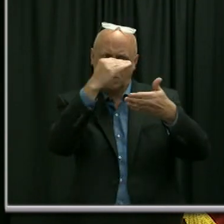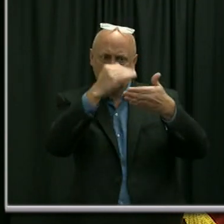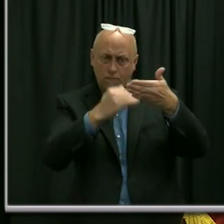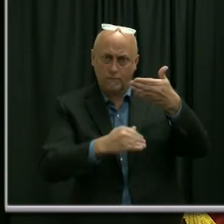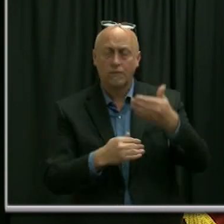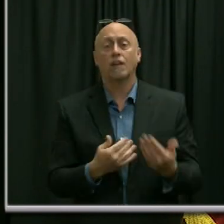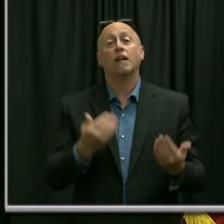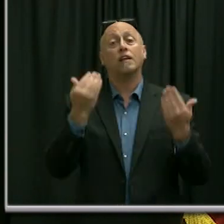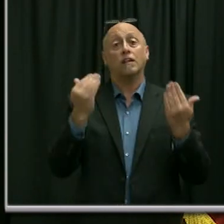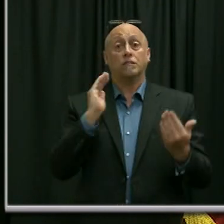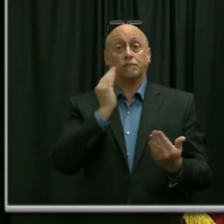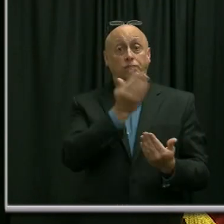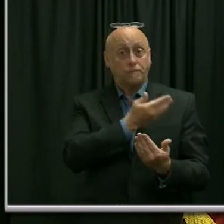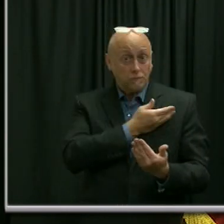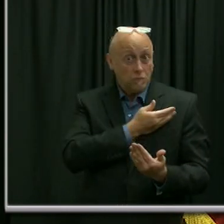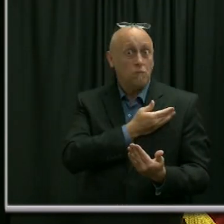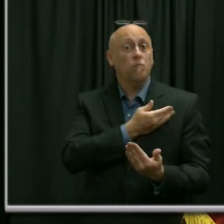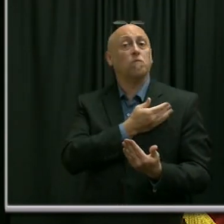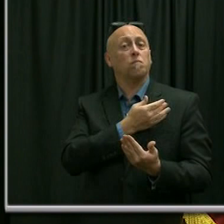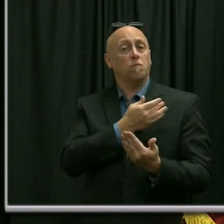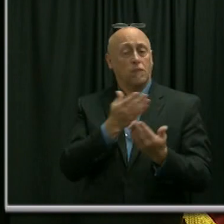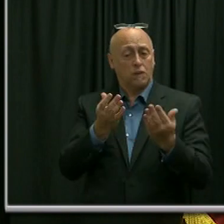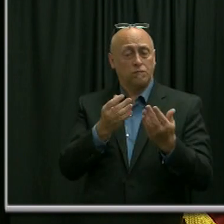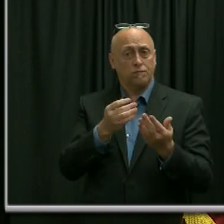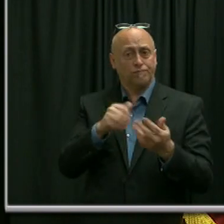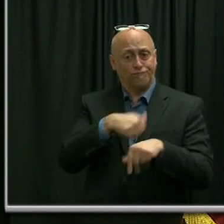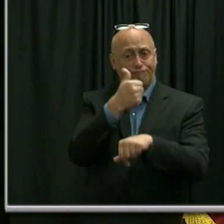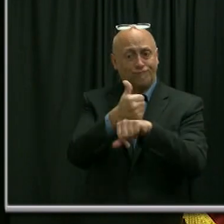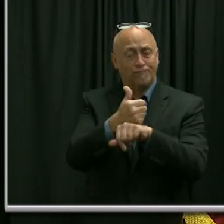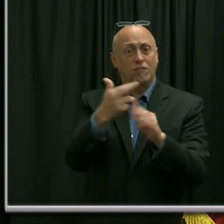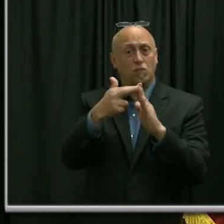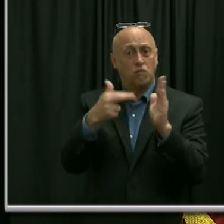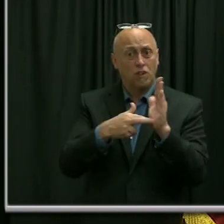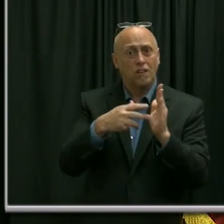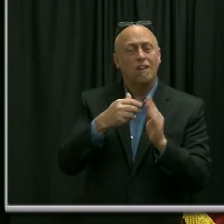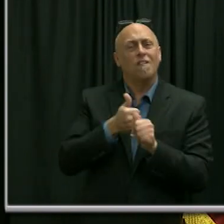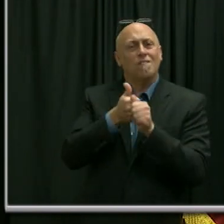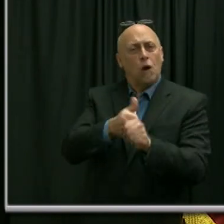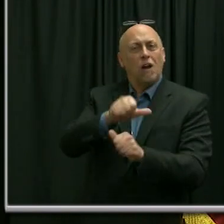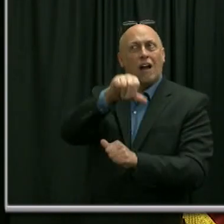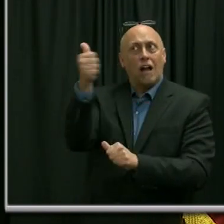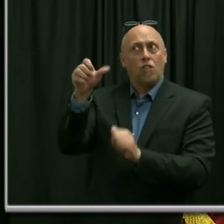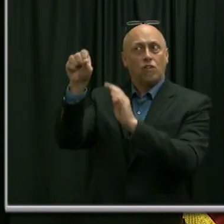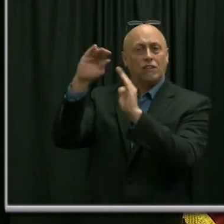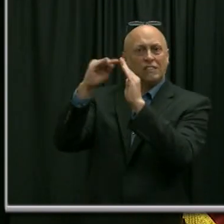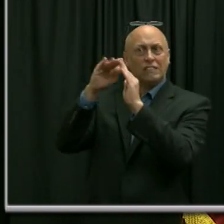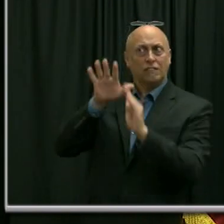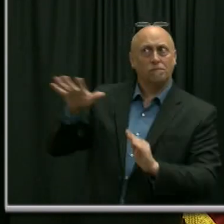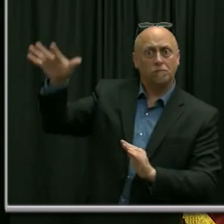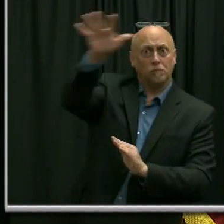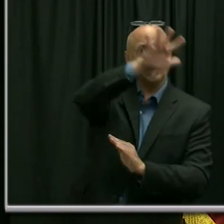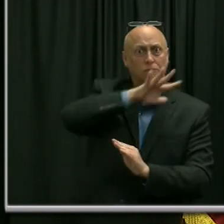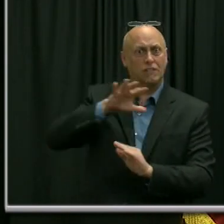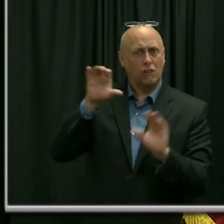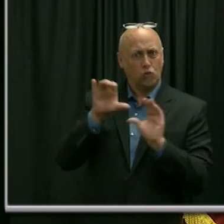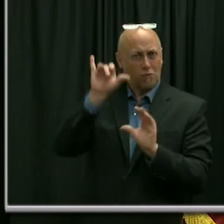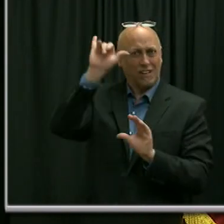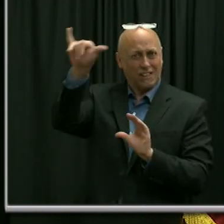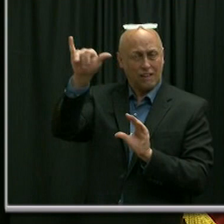THE NEW POLICIES ANNOUNCED TODAY ARE SIMILAR TO THE BEST PRACTICES THAT OTHER CITIES ARE